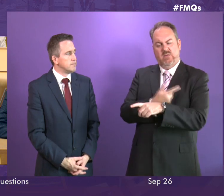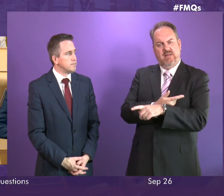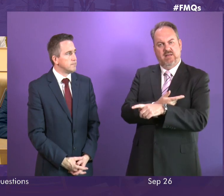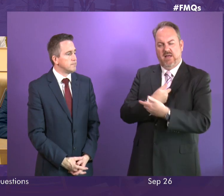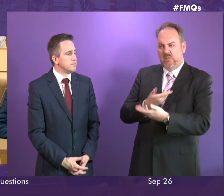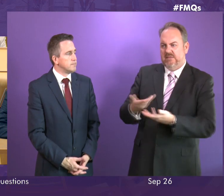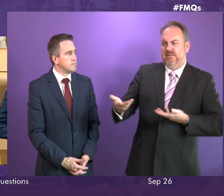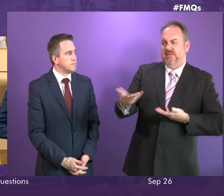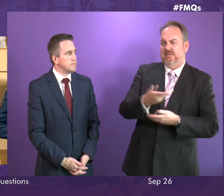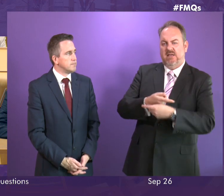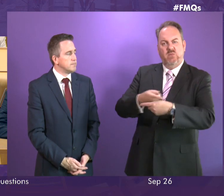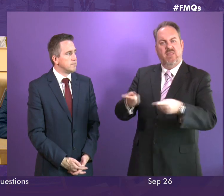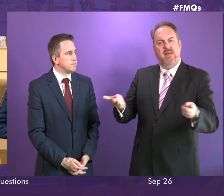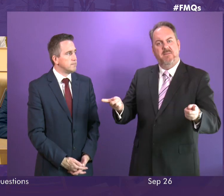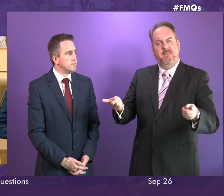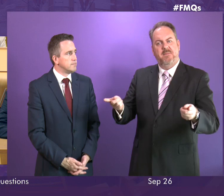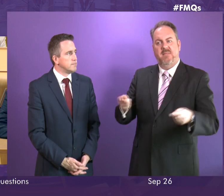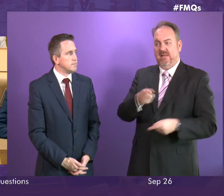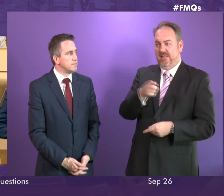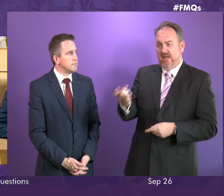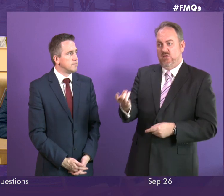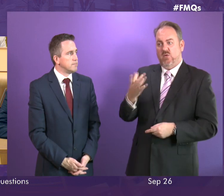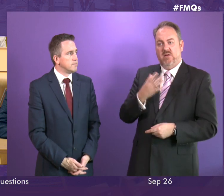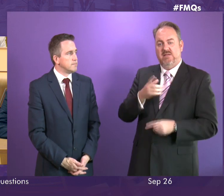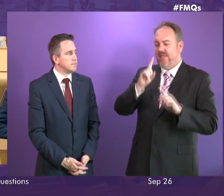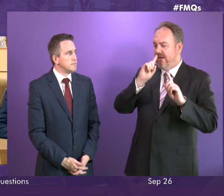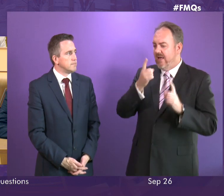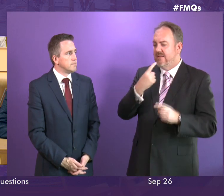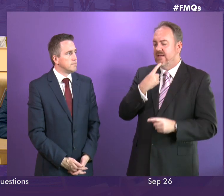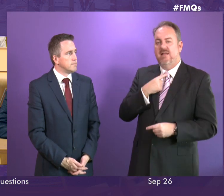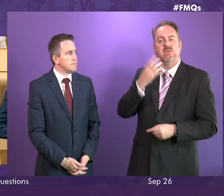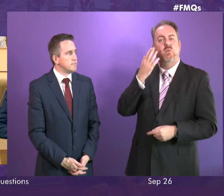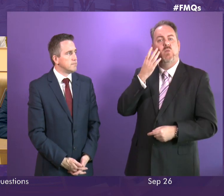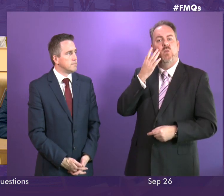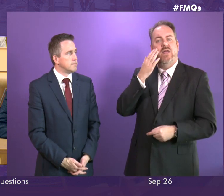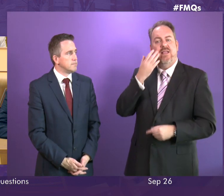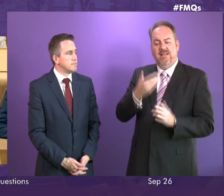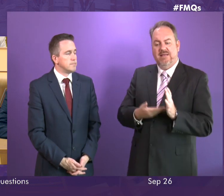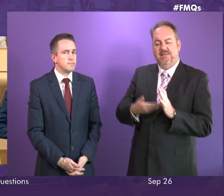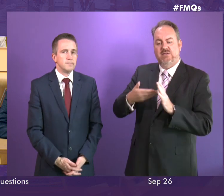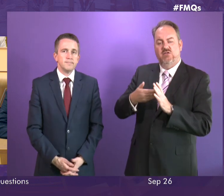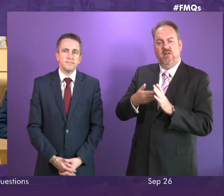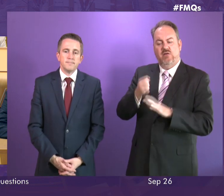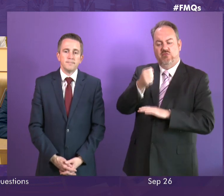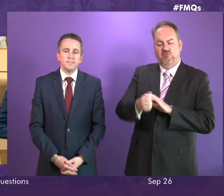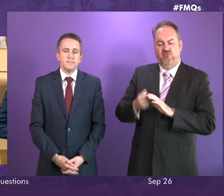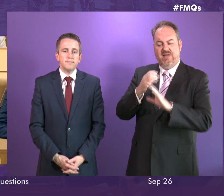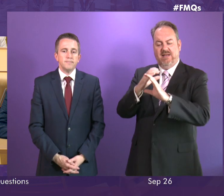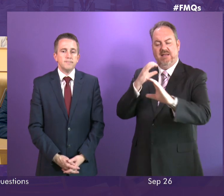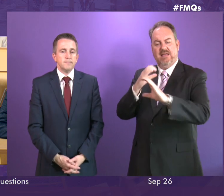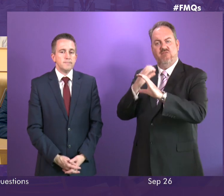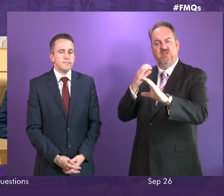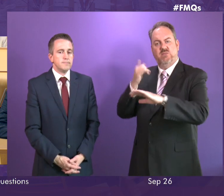he confirmed that he could not give us a date for when additional carriages would be added